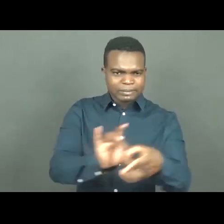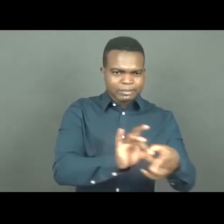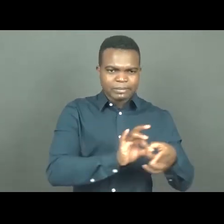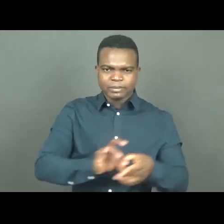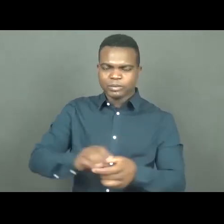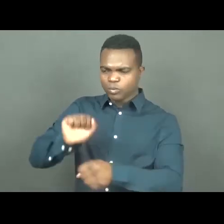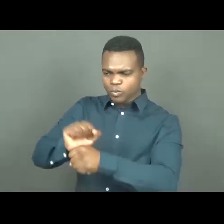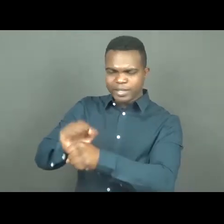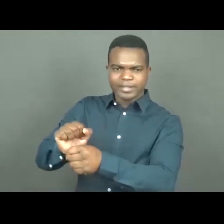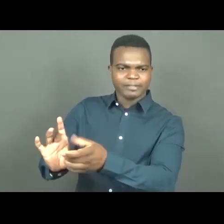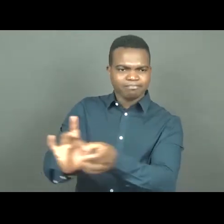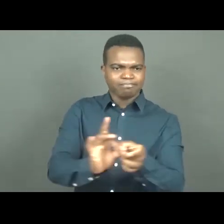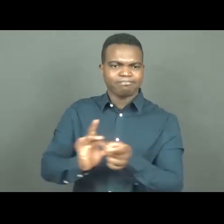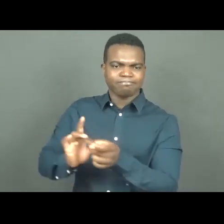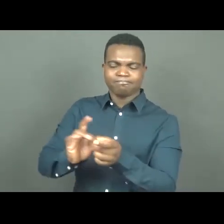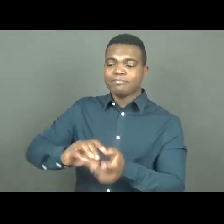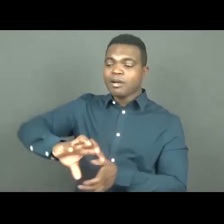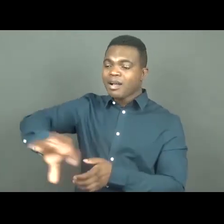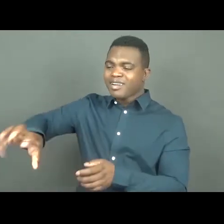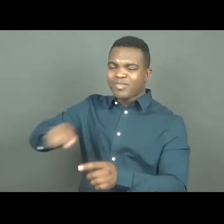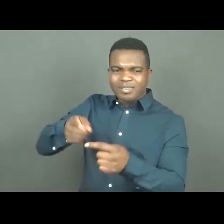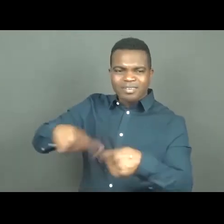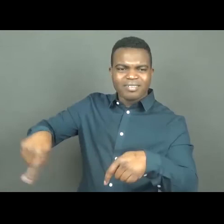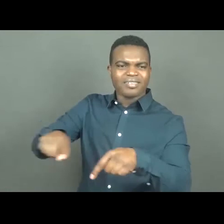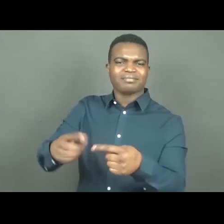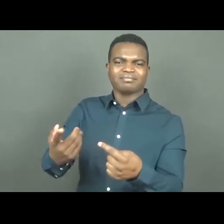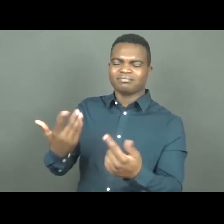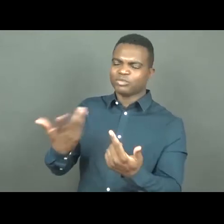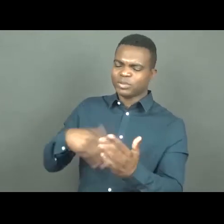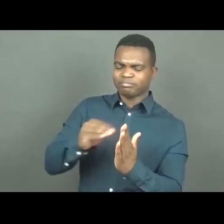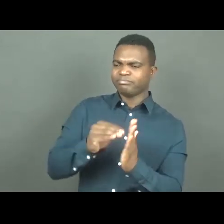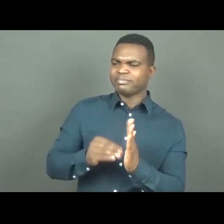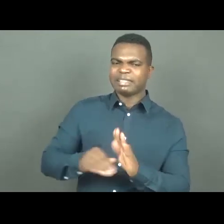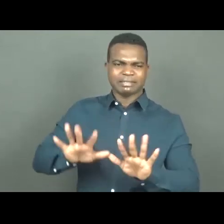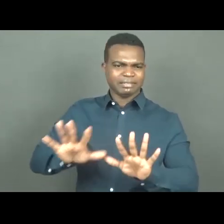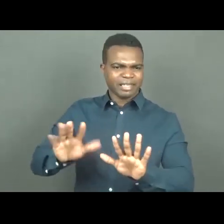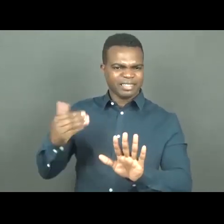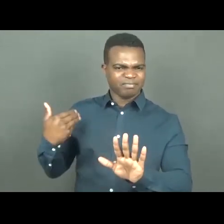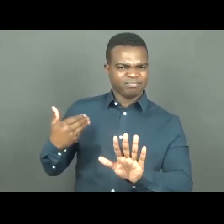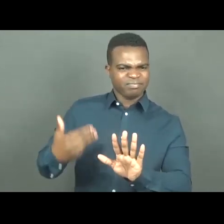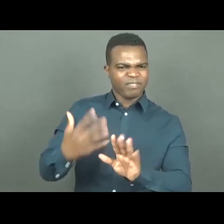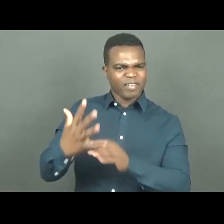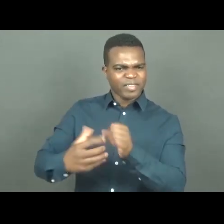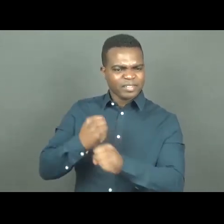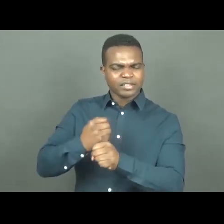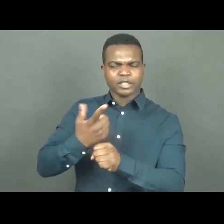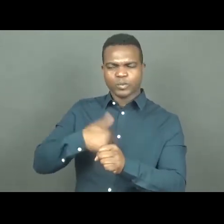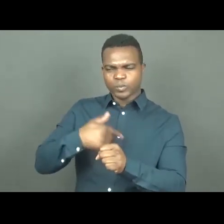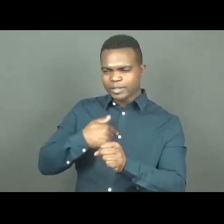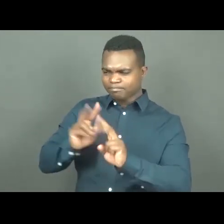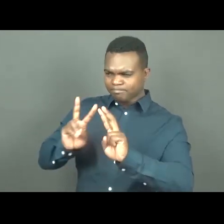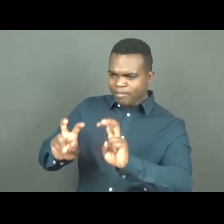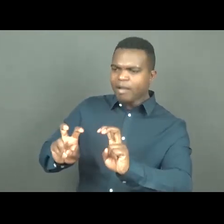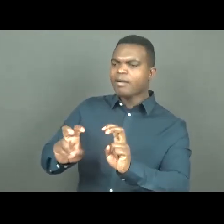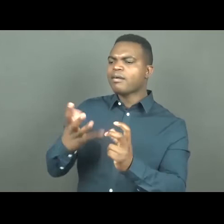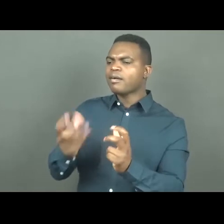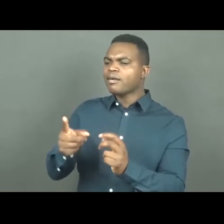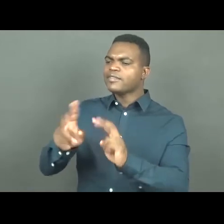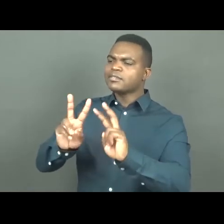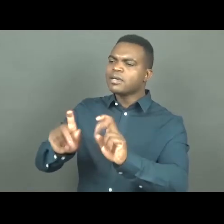for their countries to use. For them to use the short six. And apart from just the census data